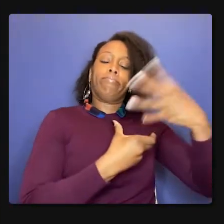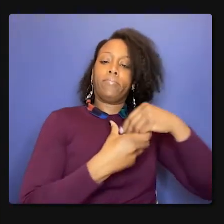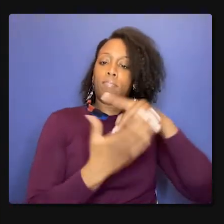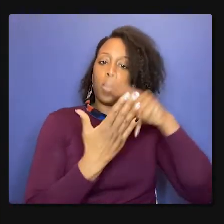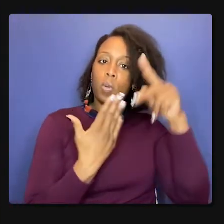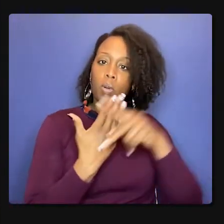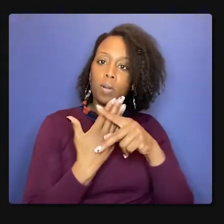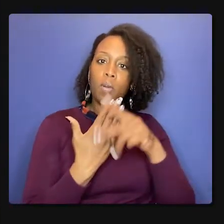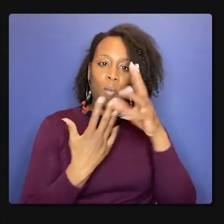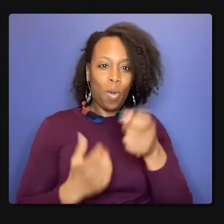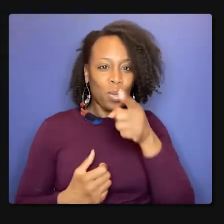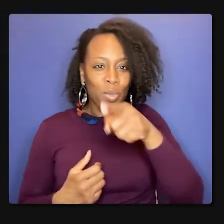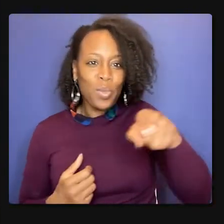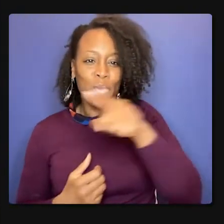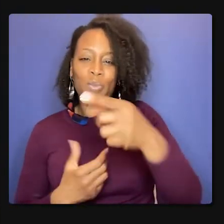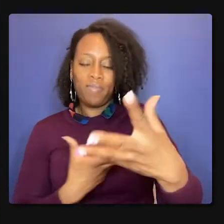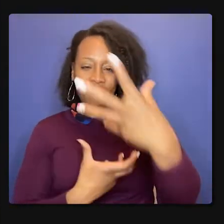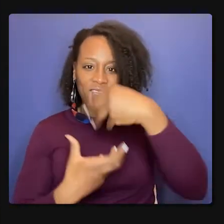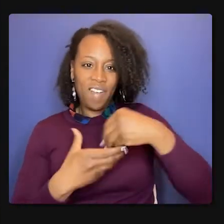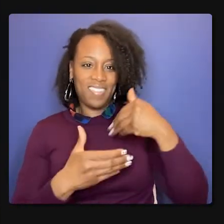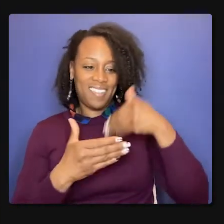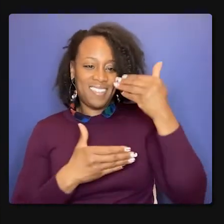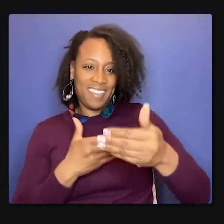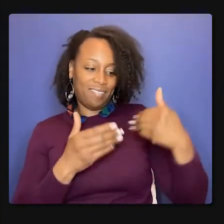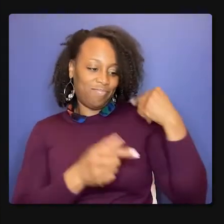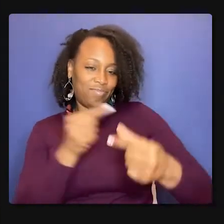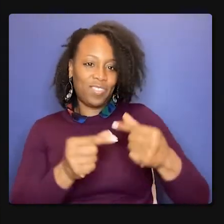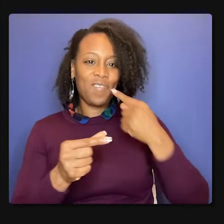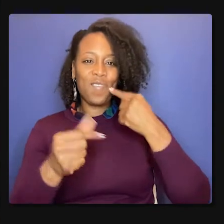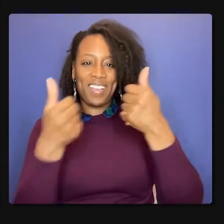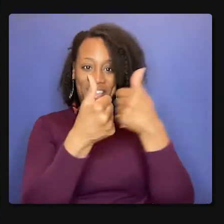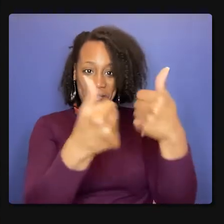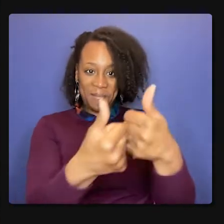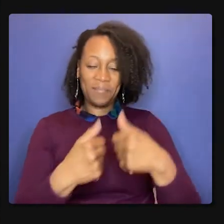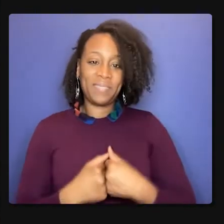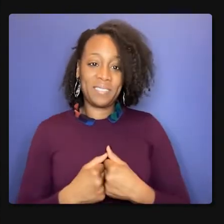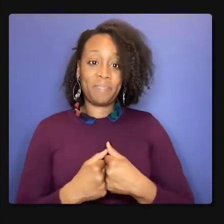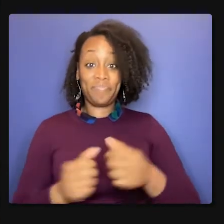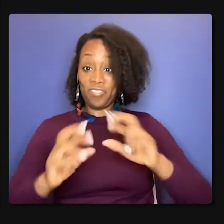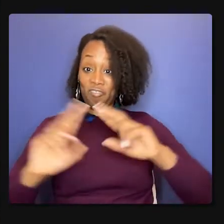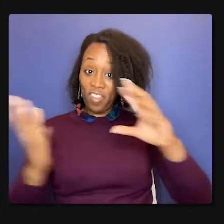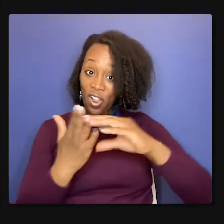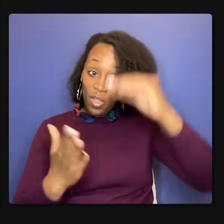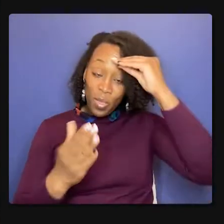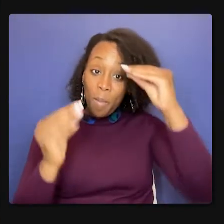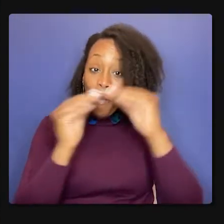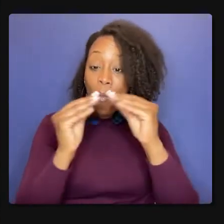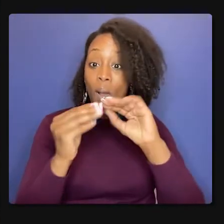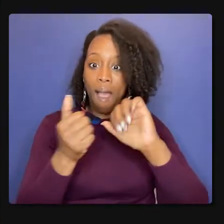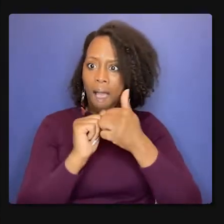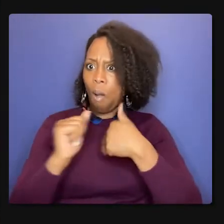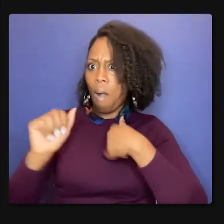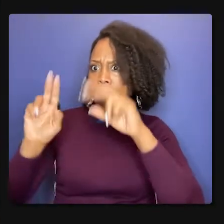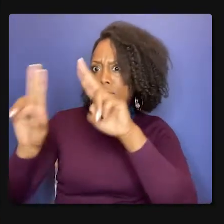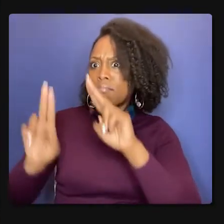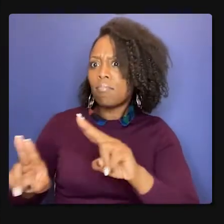and we want you to be a part of the next generation of gaming. So if you're ready to learn more about applying to ID@Xbox